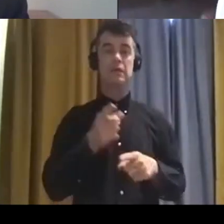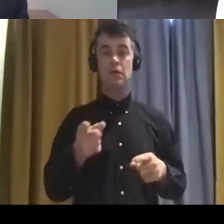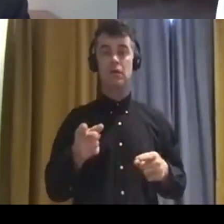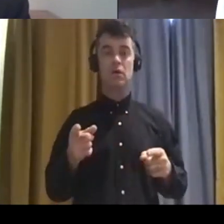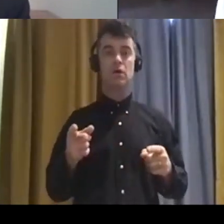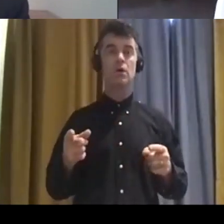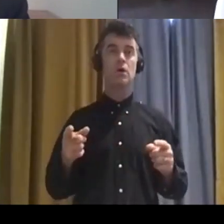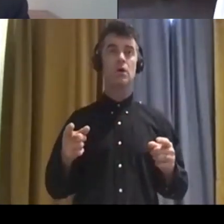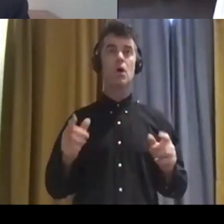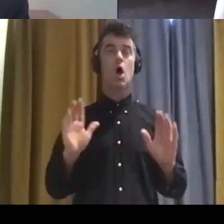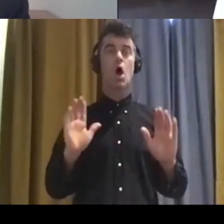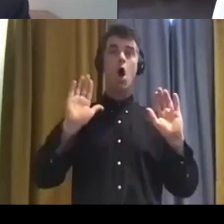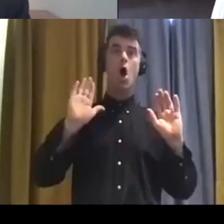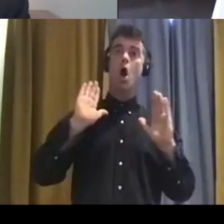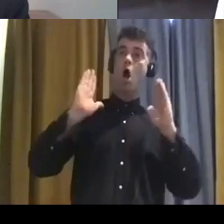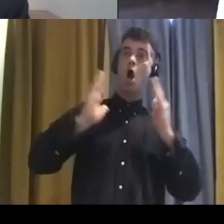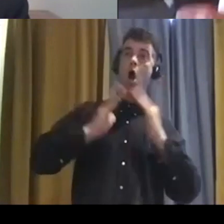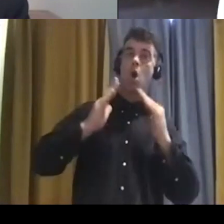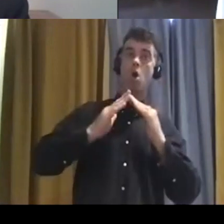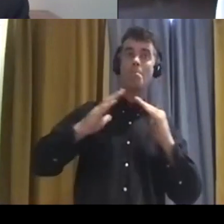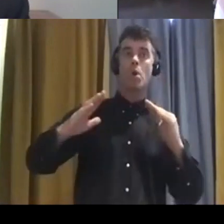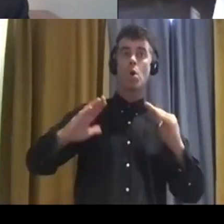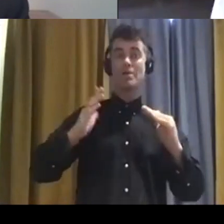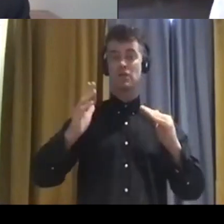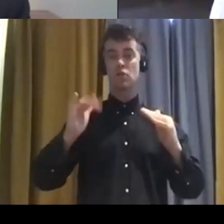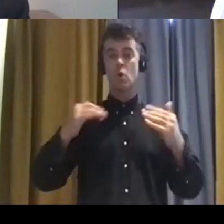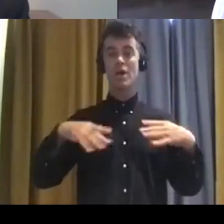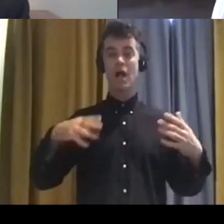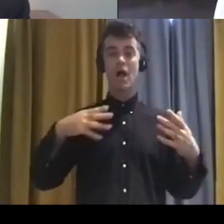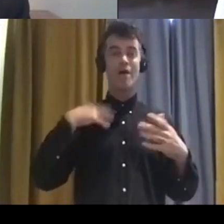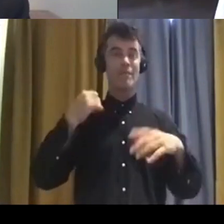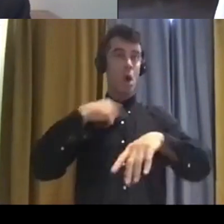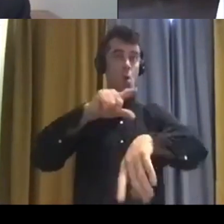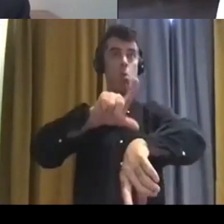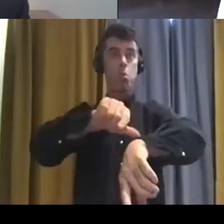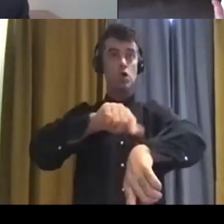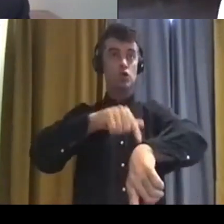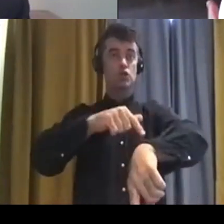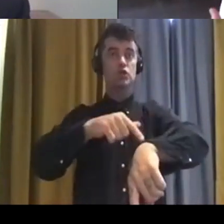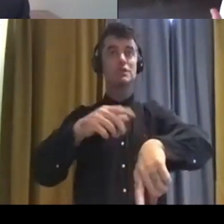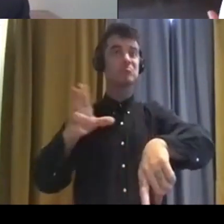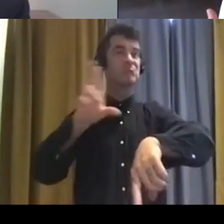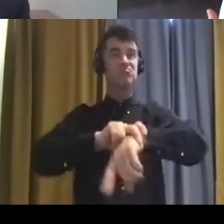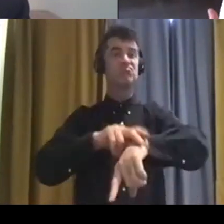wearables. I know I have my app watch, and these are starting, these are mainstream technologies